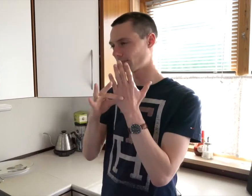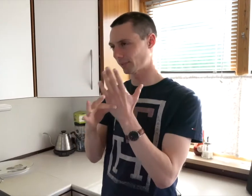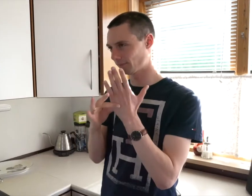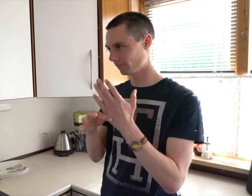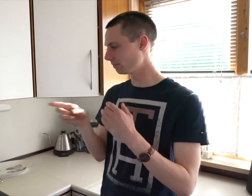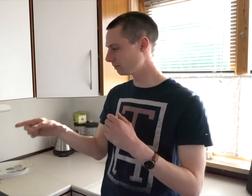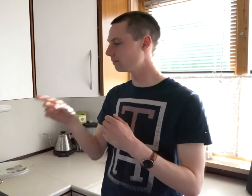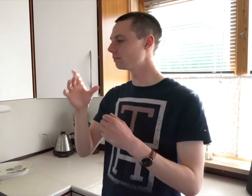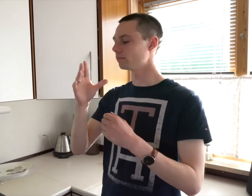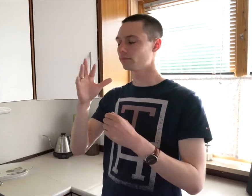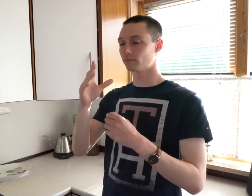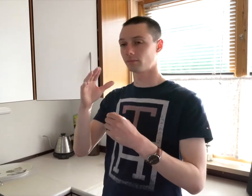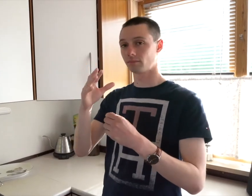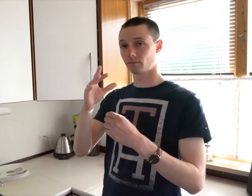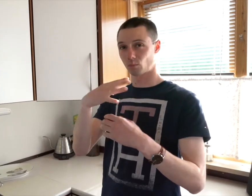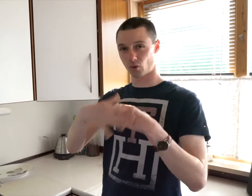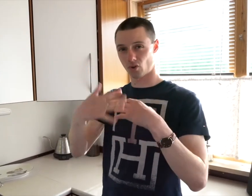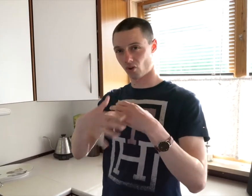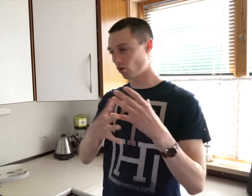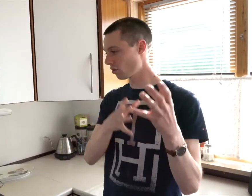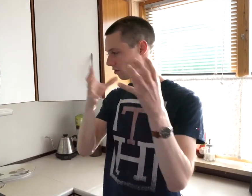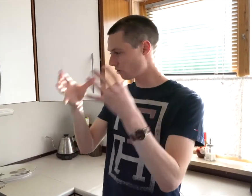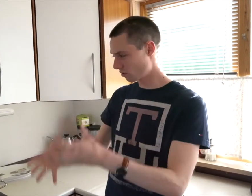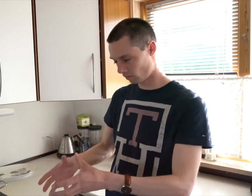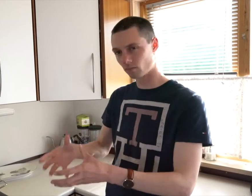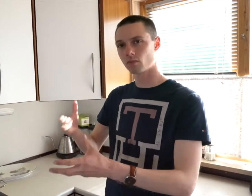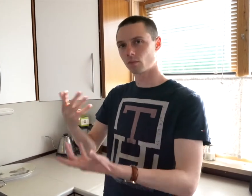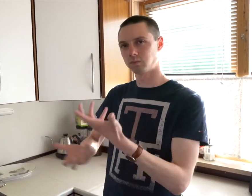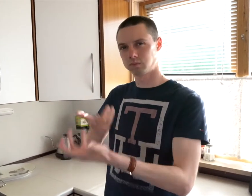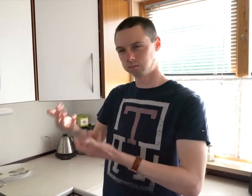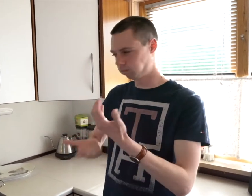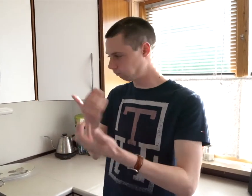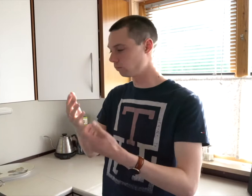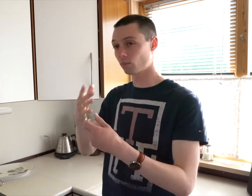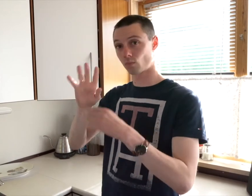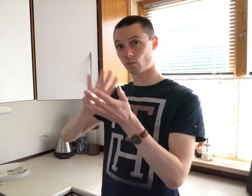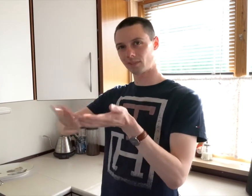The meat is boiled in water to cleanse it.